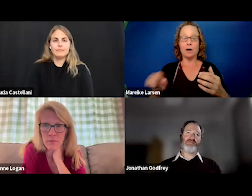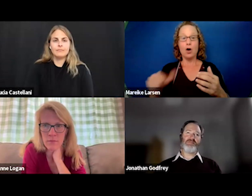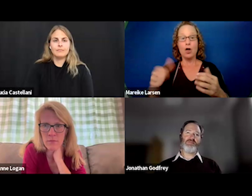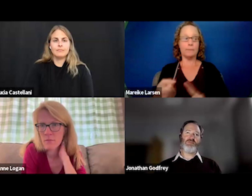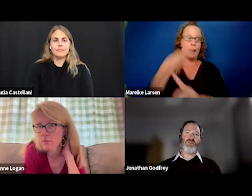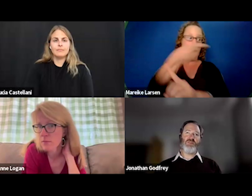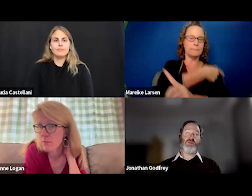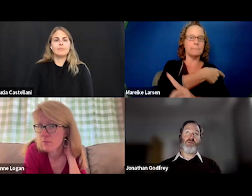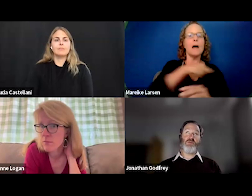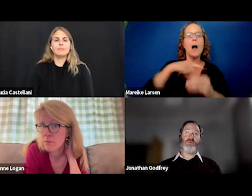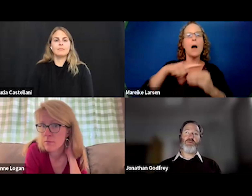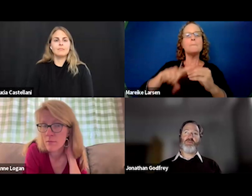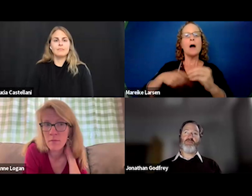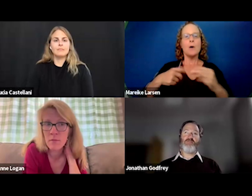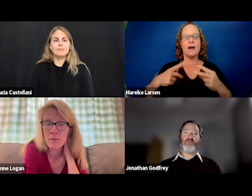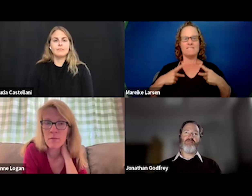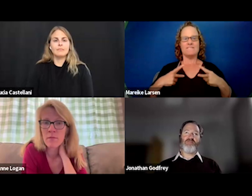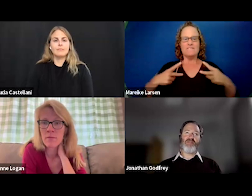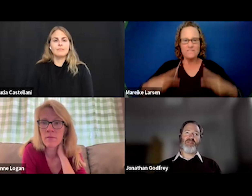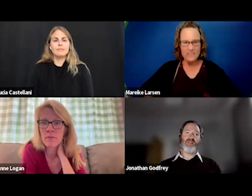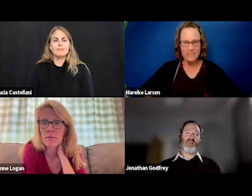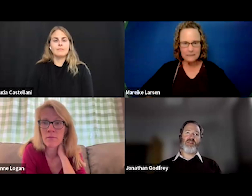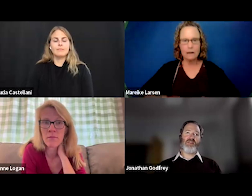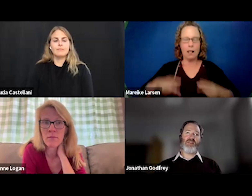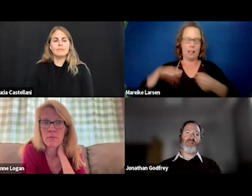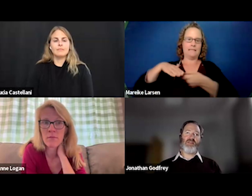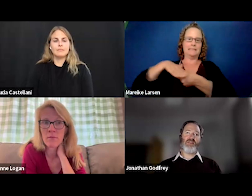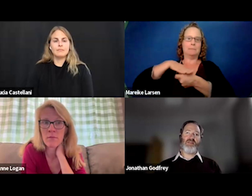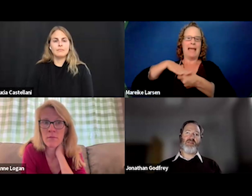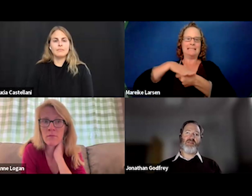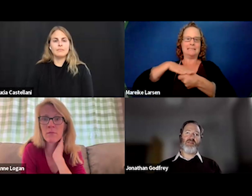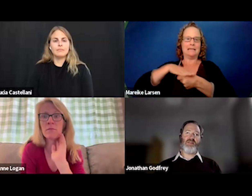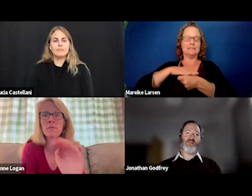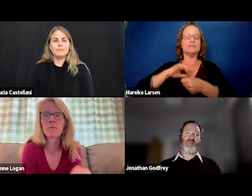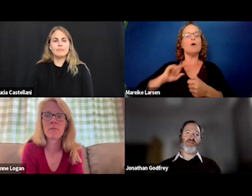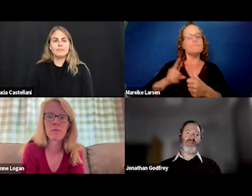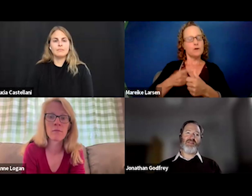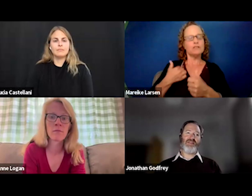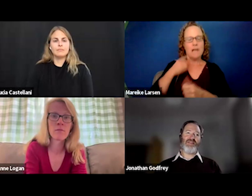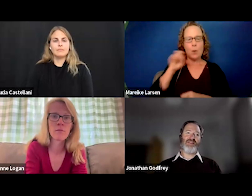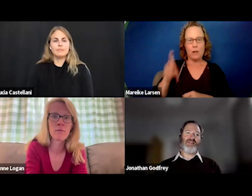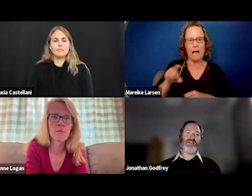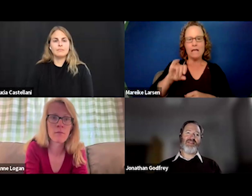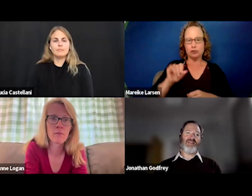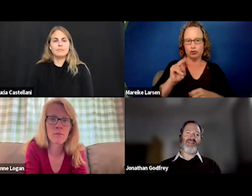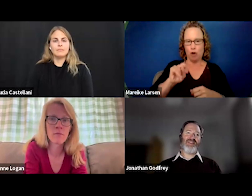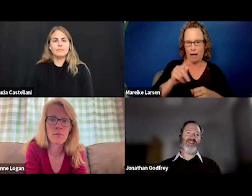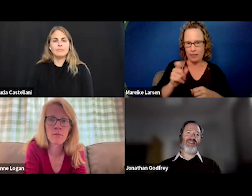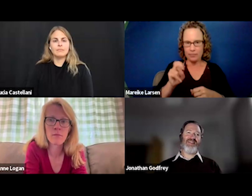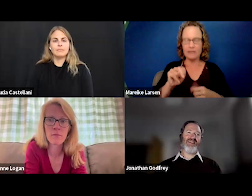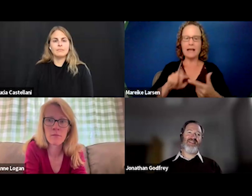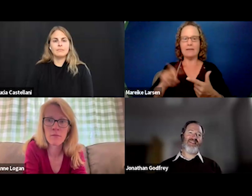So I'm going to first ask Jonathan and Venkatesh to weigh in. But I don't want to make any assumptions,